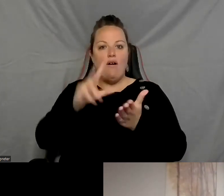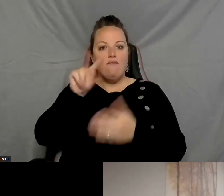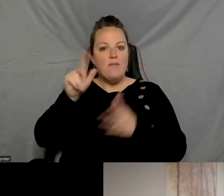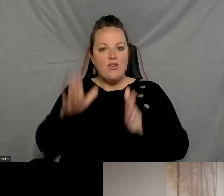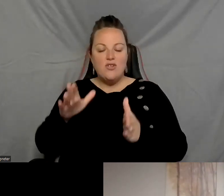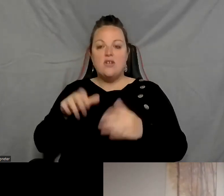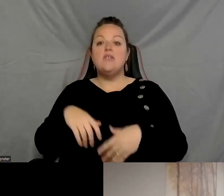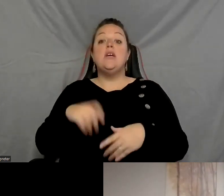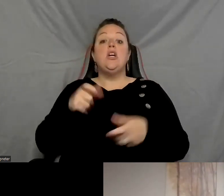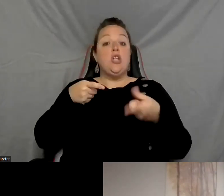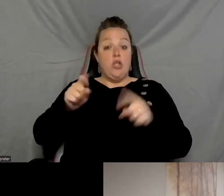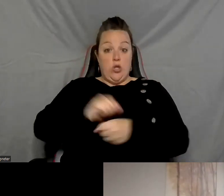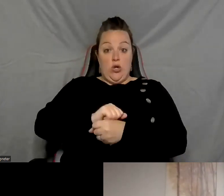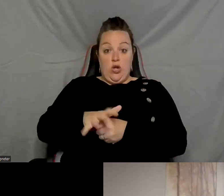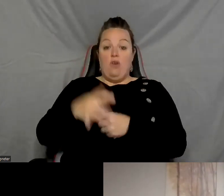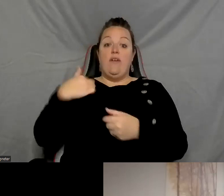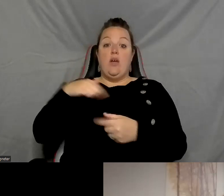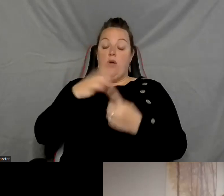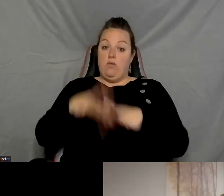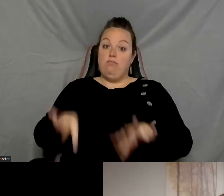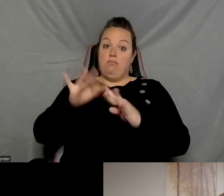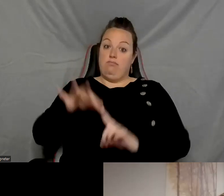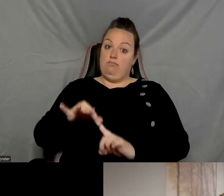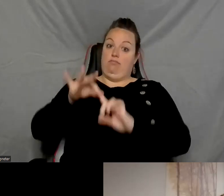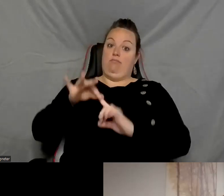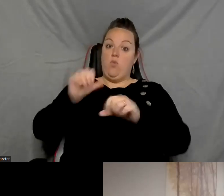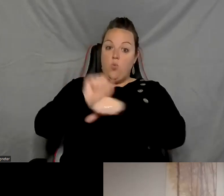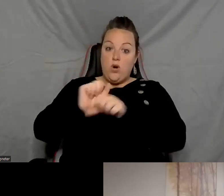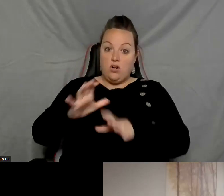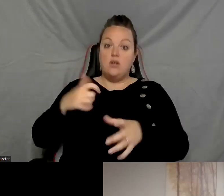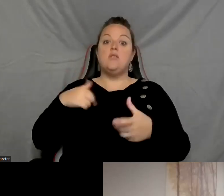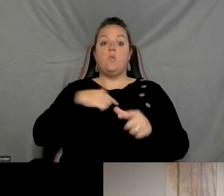during COVID. We were essential workers. We did our part, we showed up, we really want